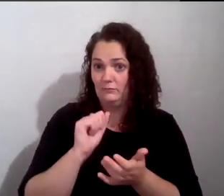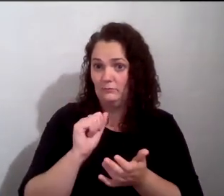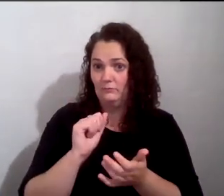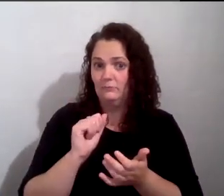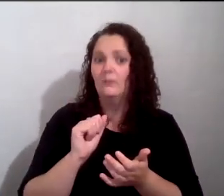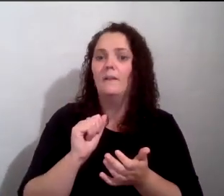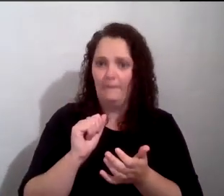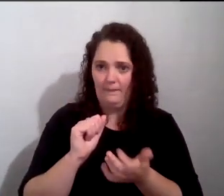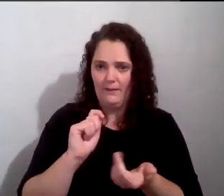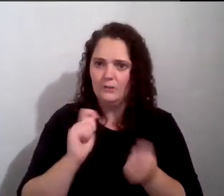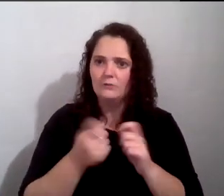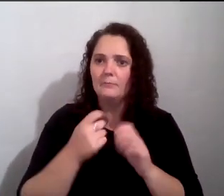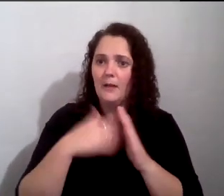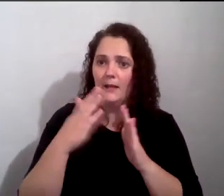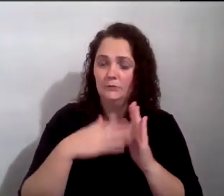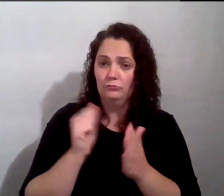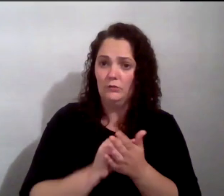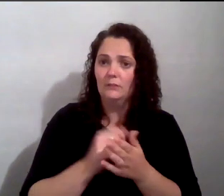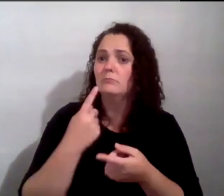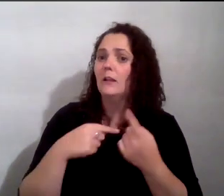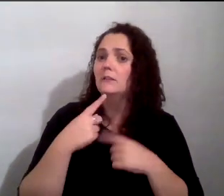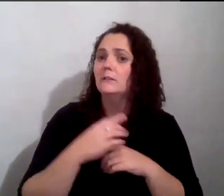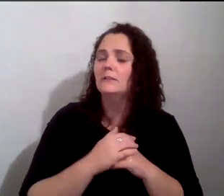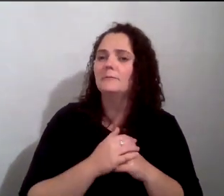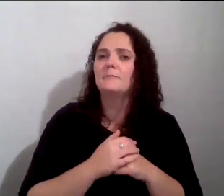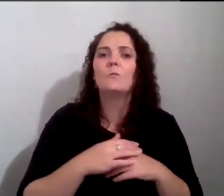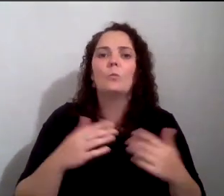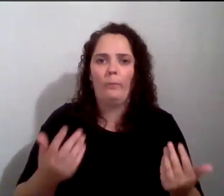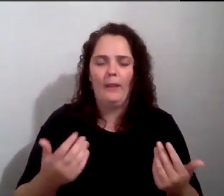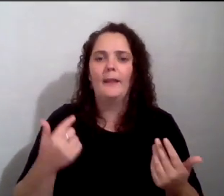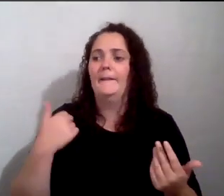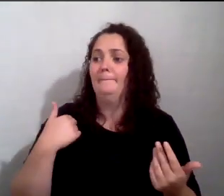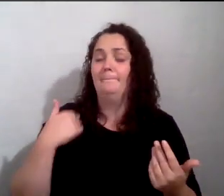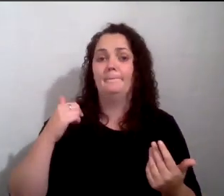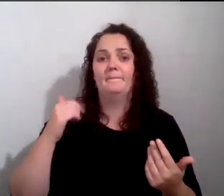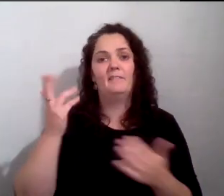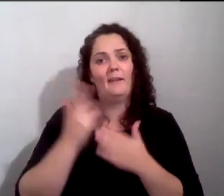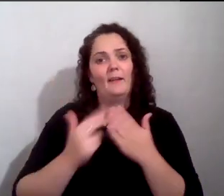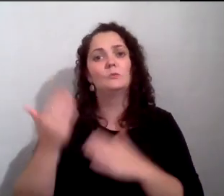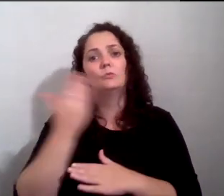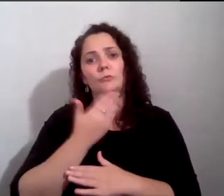photographs as your starting point, maybe you've got a little bit about that kind of process Julie. So I guess even since art